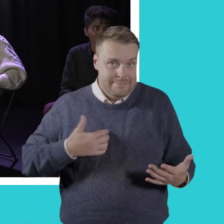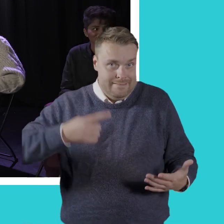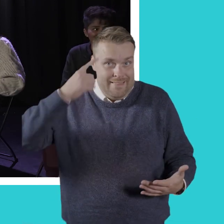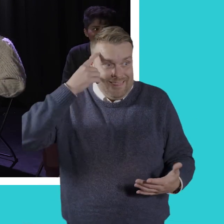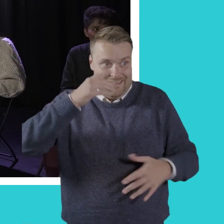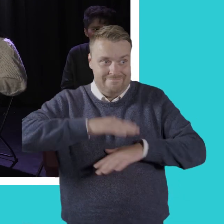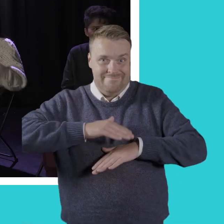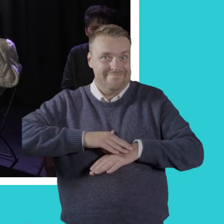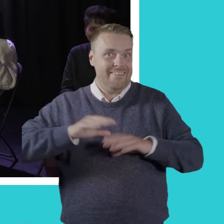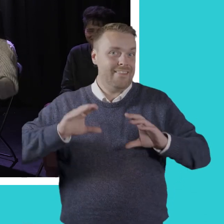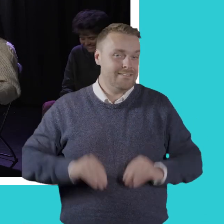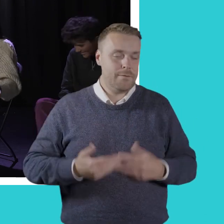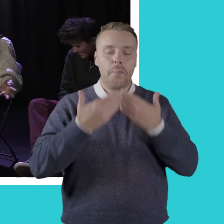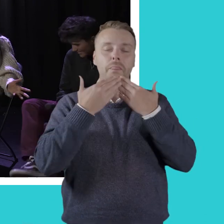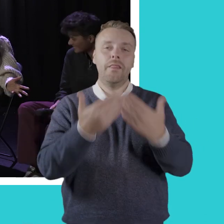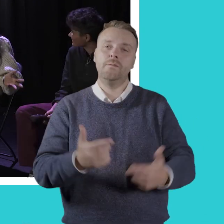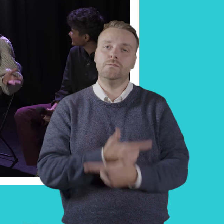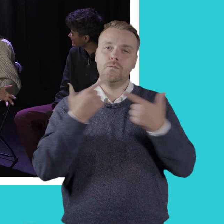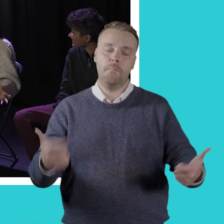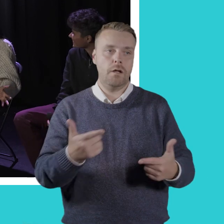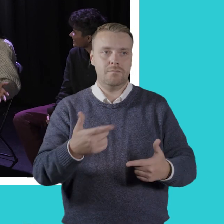running slightly over. Thank you so much to our lovely panelists.